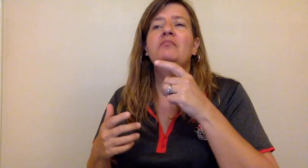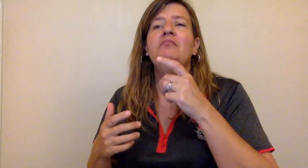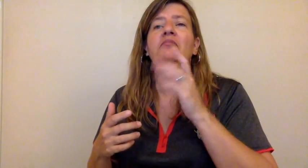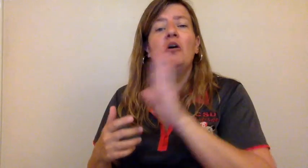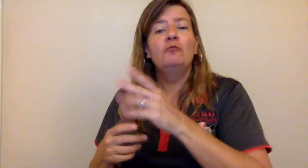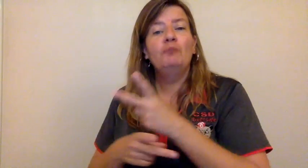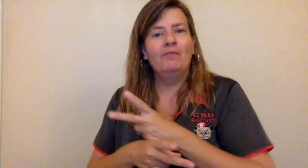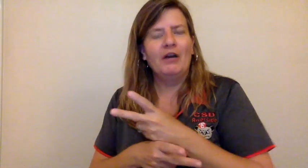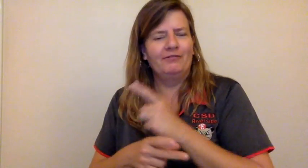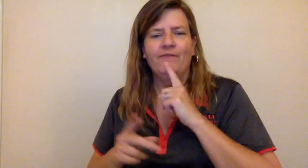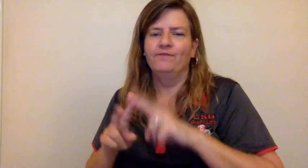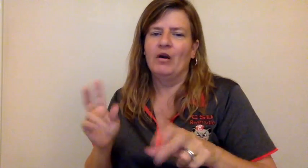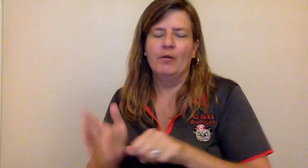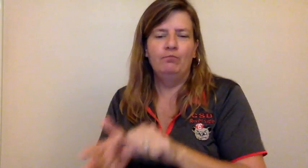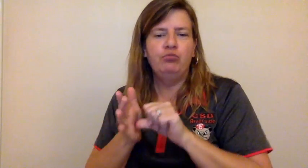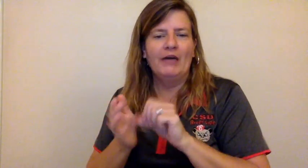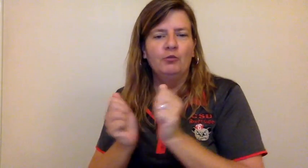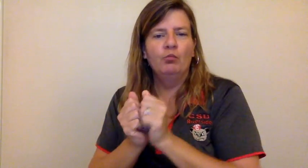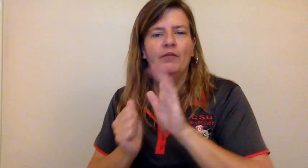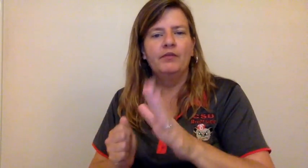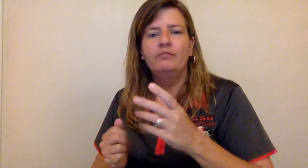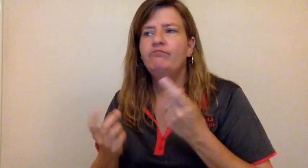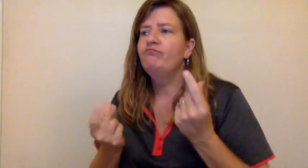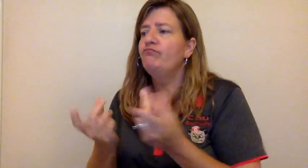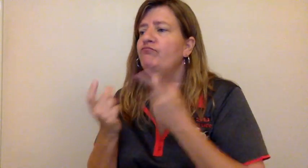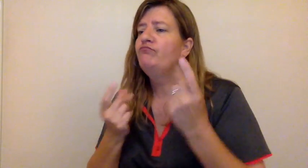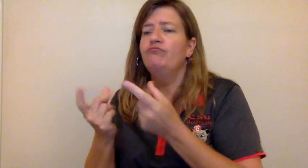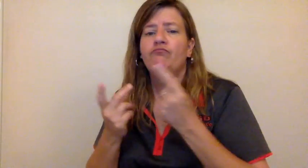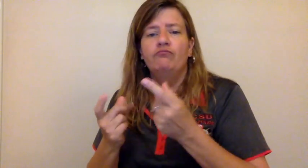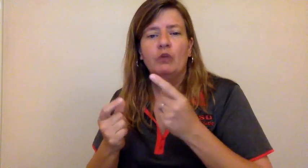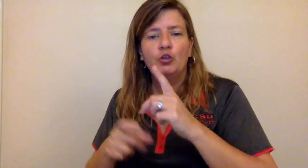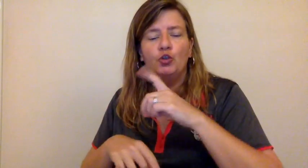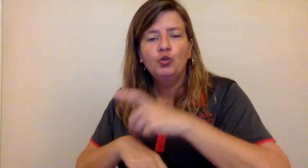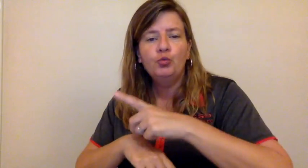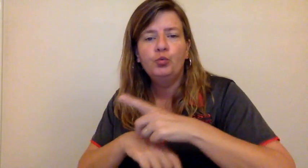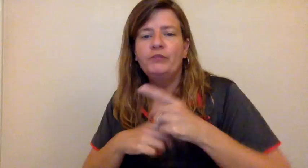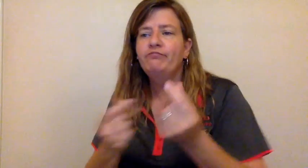And the supervisor has been impressed with their level of